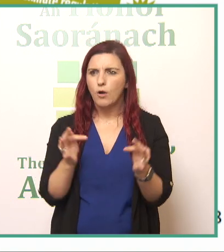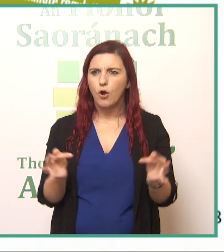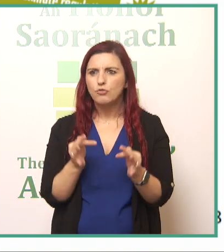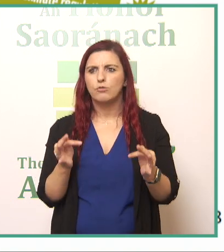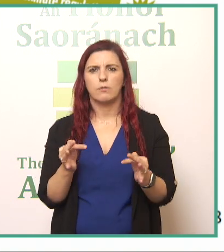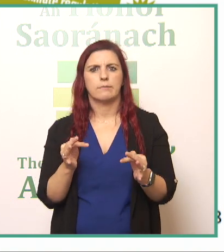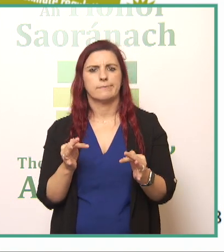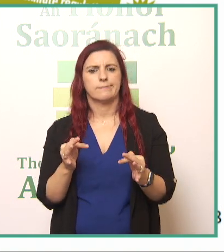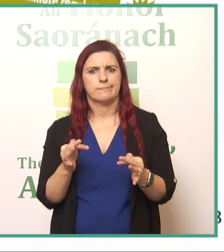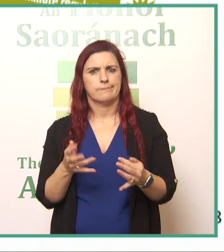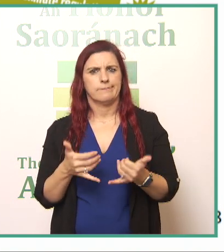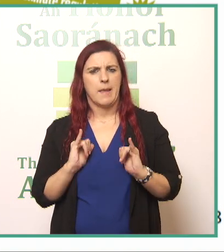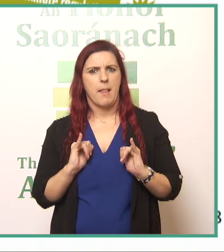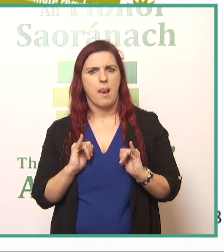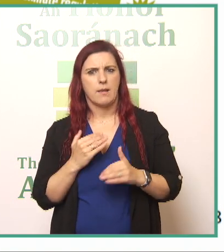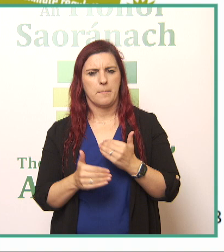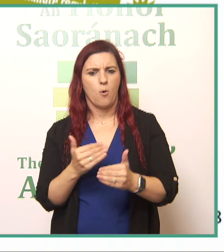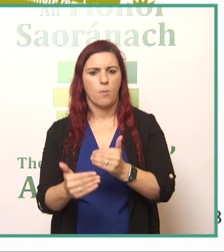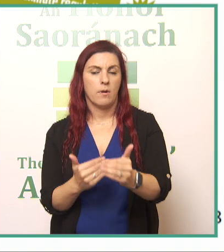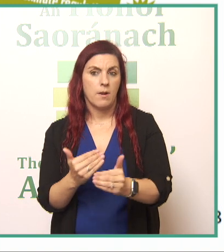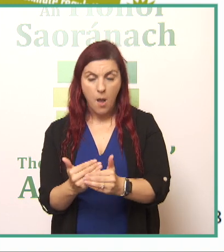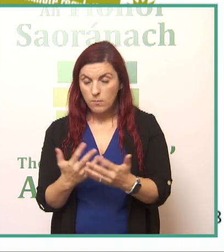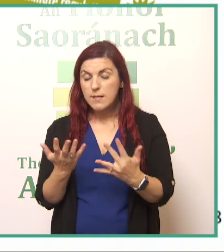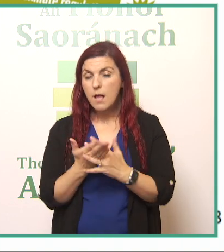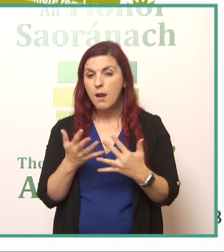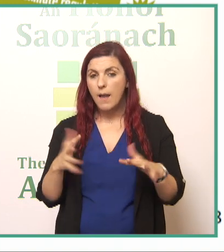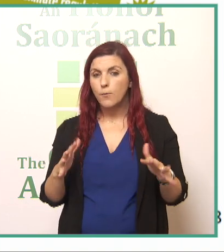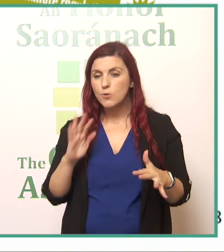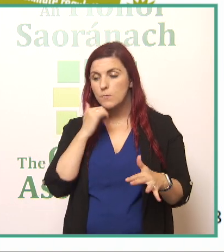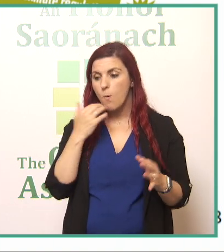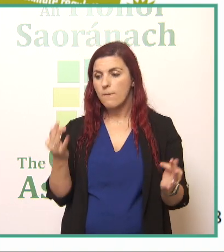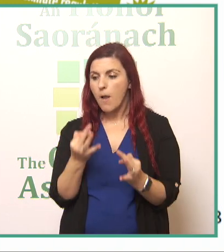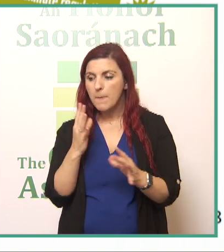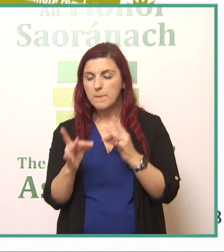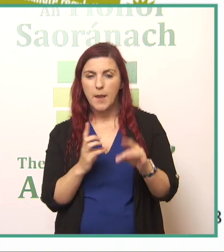average and Farmers make it work because most people a spouse or partner would have enough